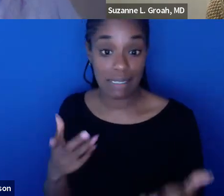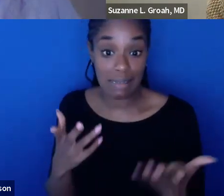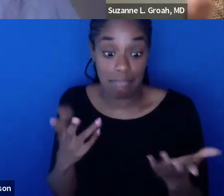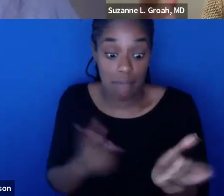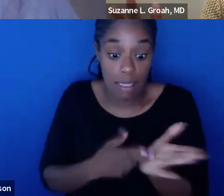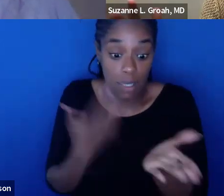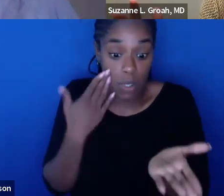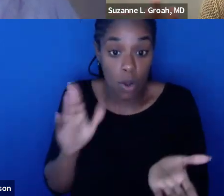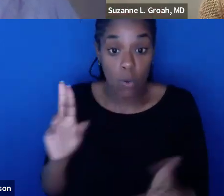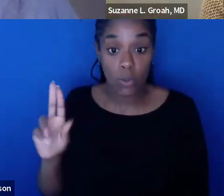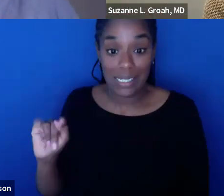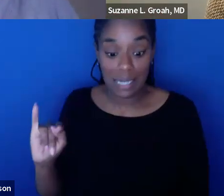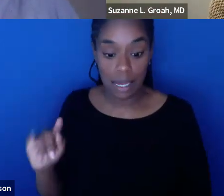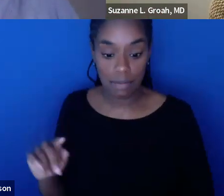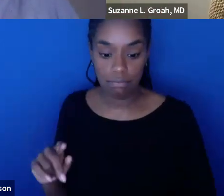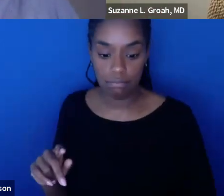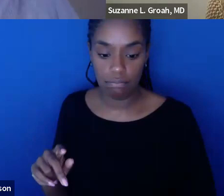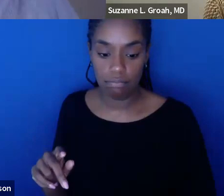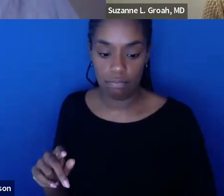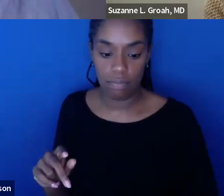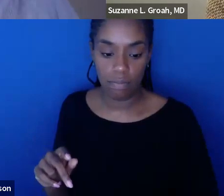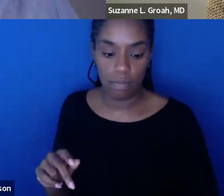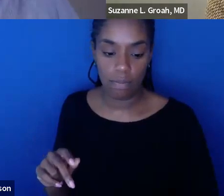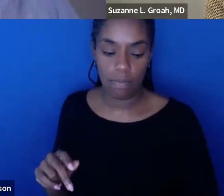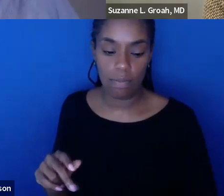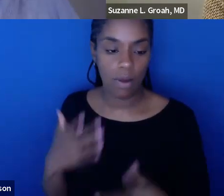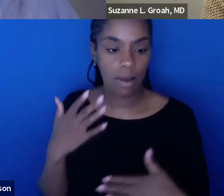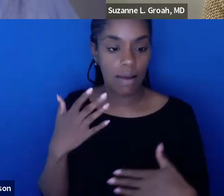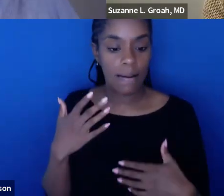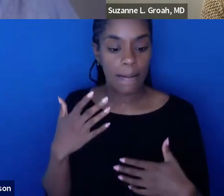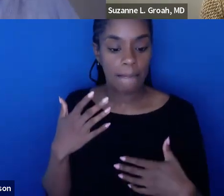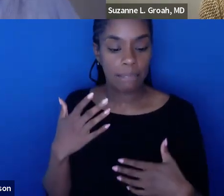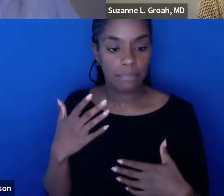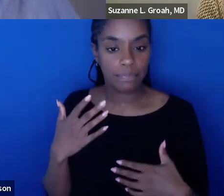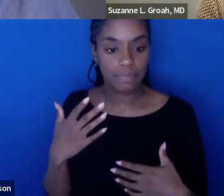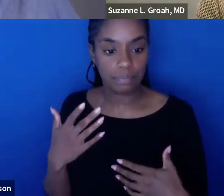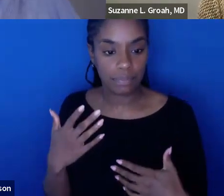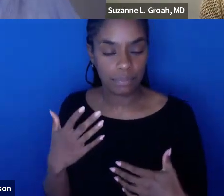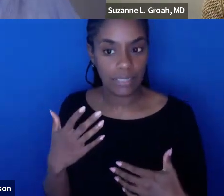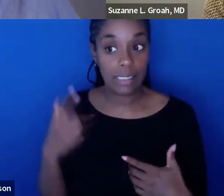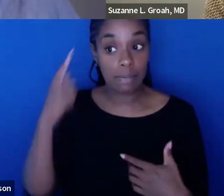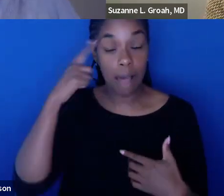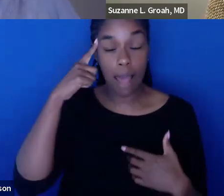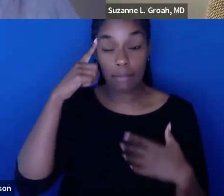So here's my spiel, I kind of tell people, is that it is mind boggling, because